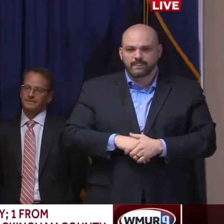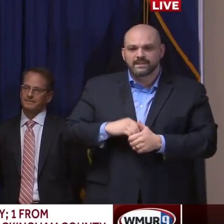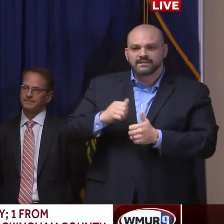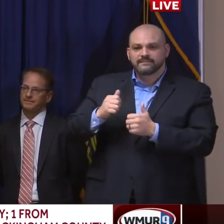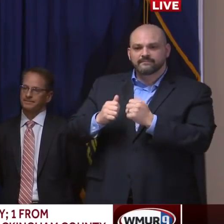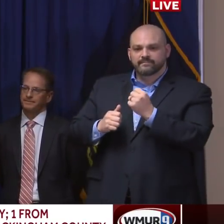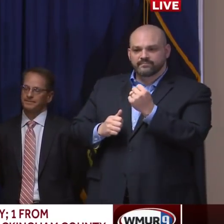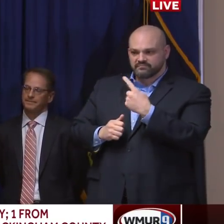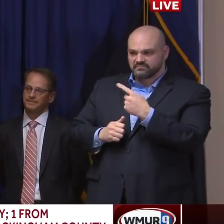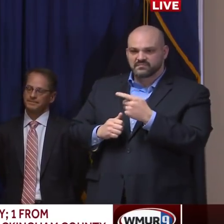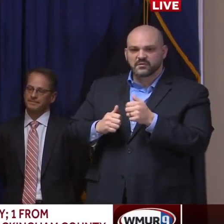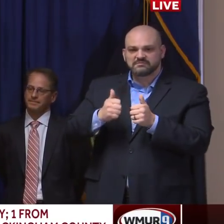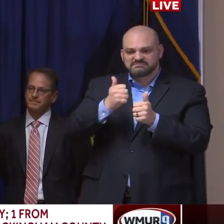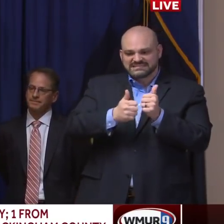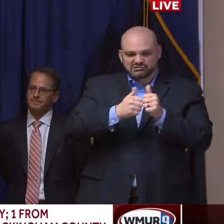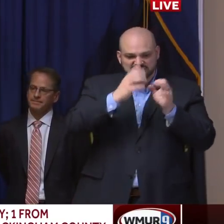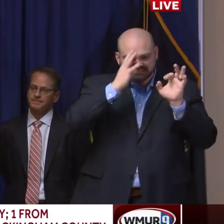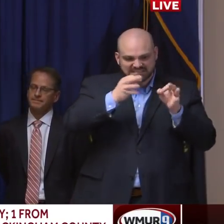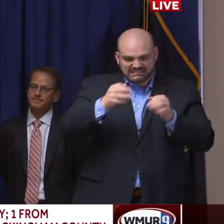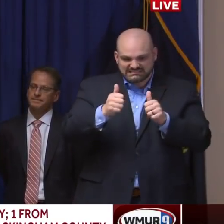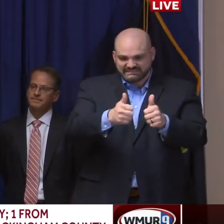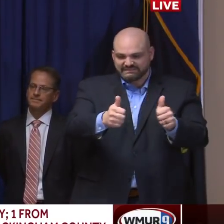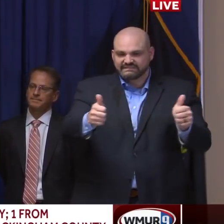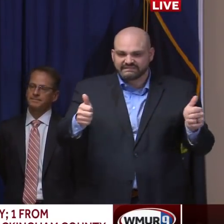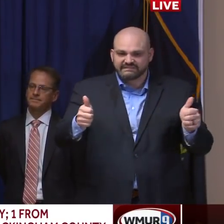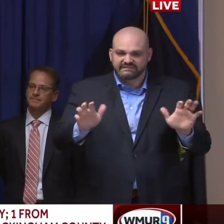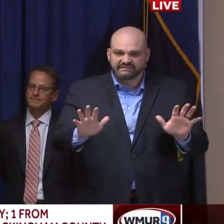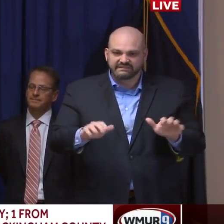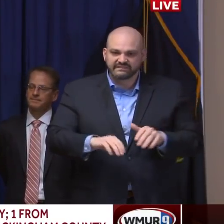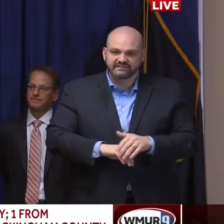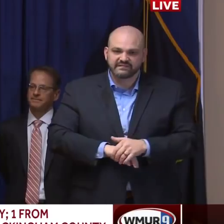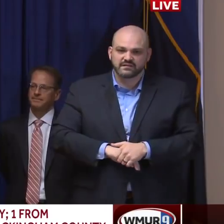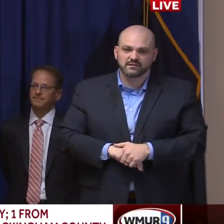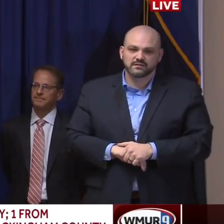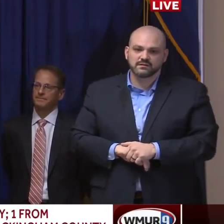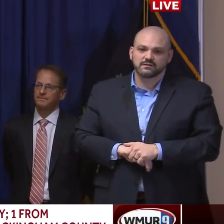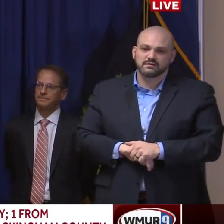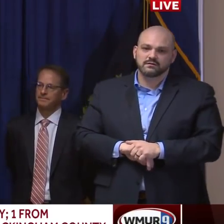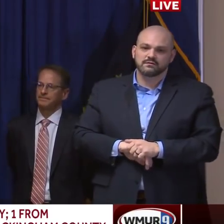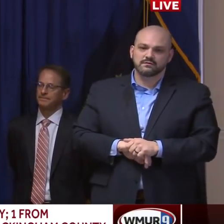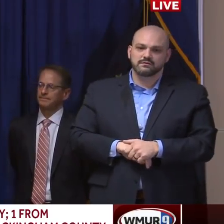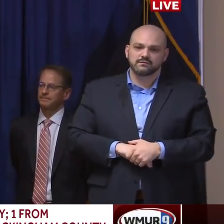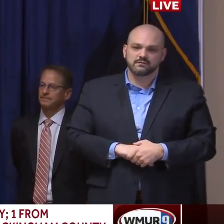SOME ARE IN RURAL AREAS. WE ARE TAKING THEM ON A ONE BY ONE BASIS.